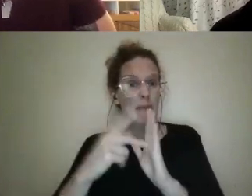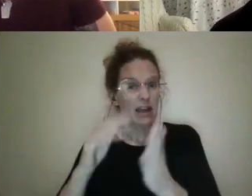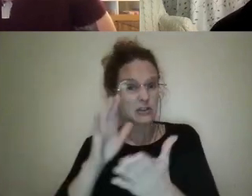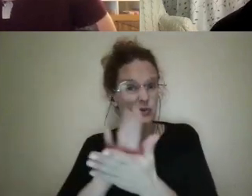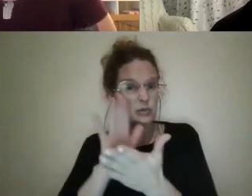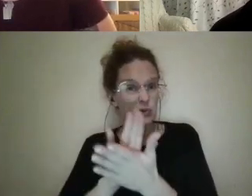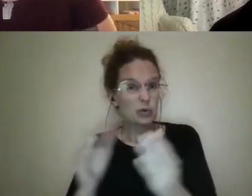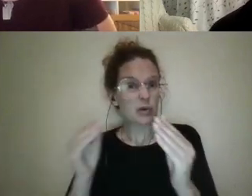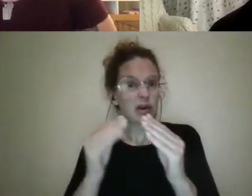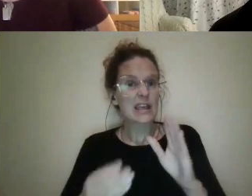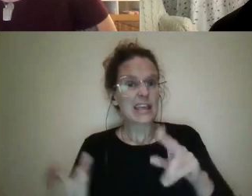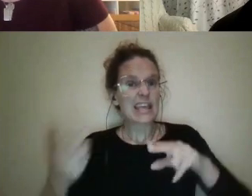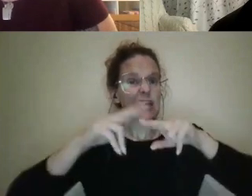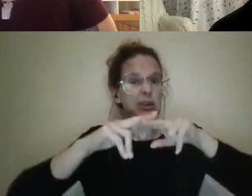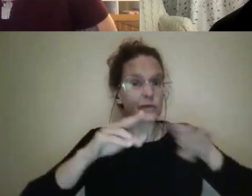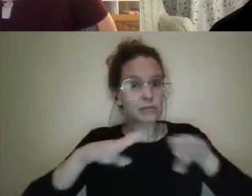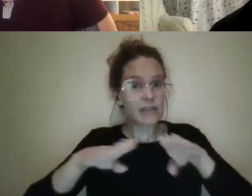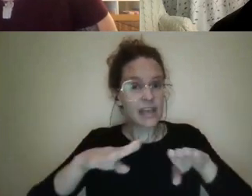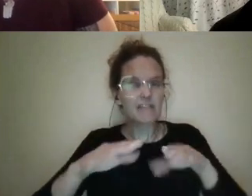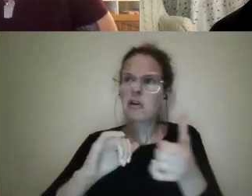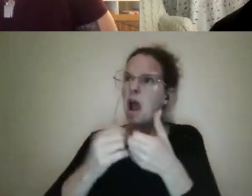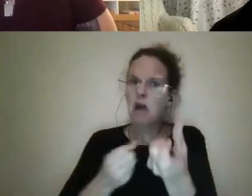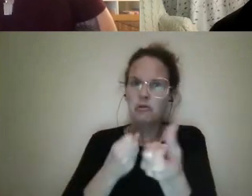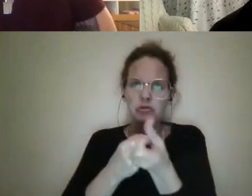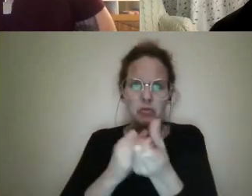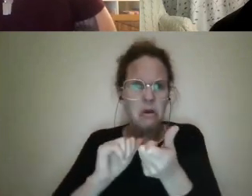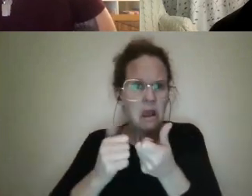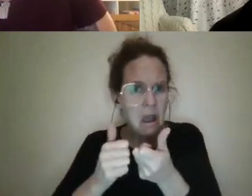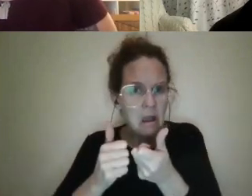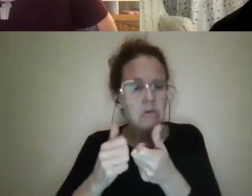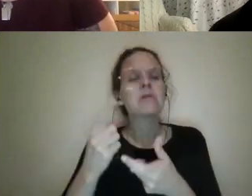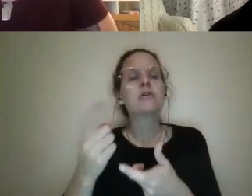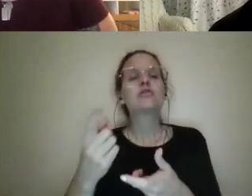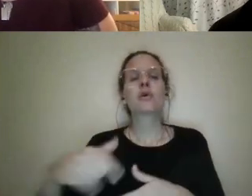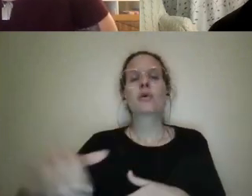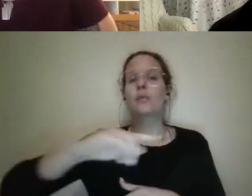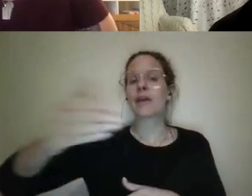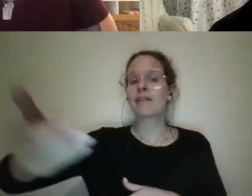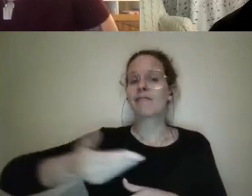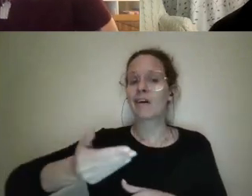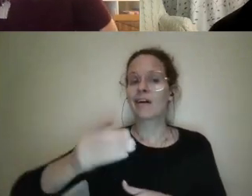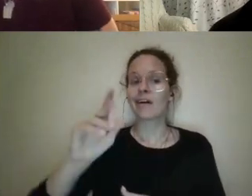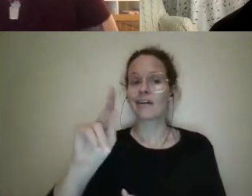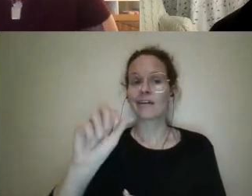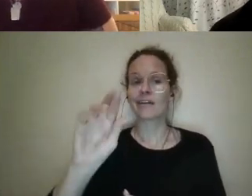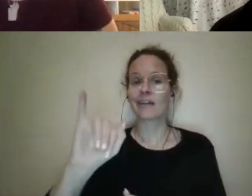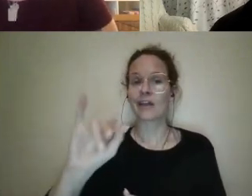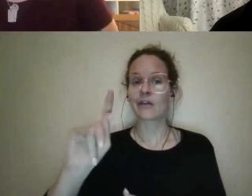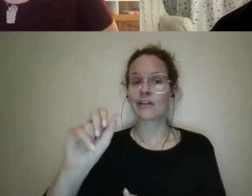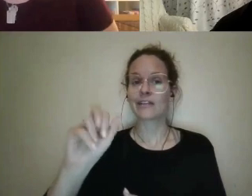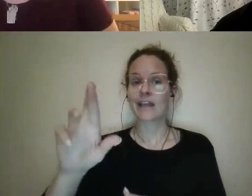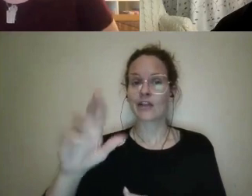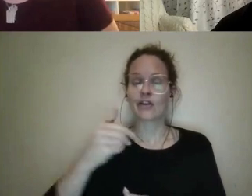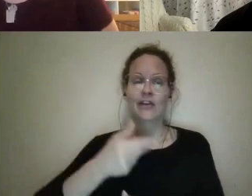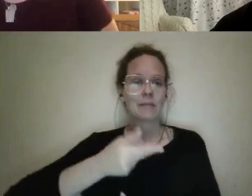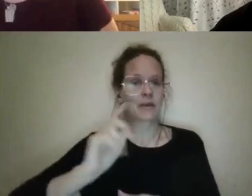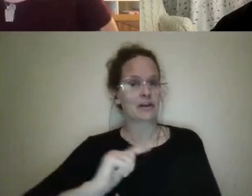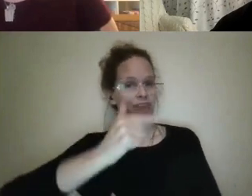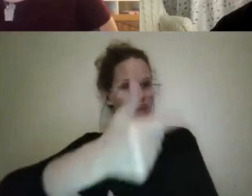for ways to support them. So we've invited Kari Taylor and I'm going to turn it over to her!